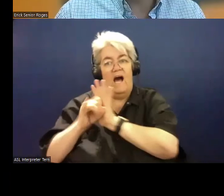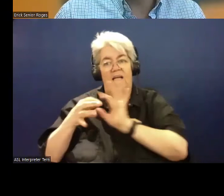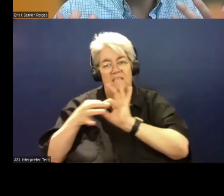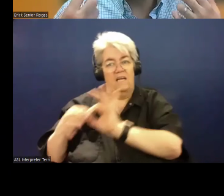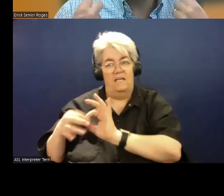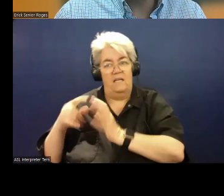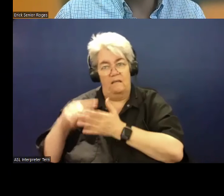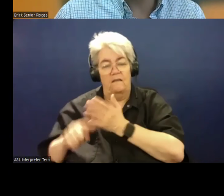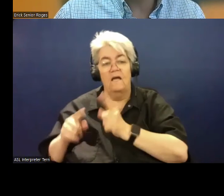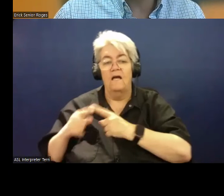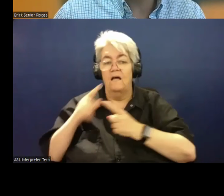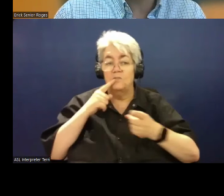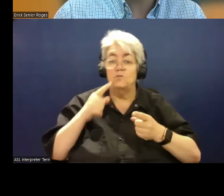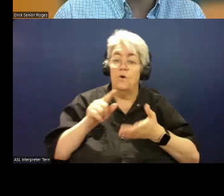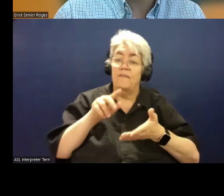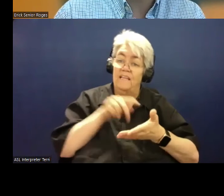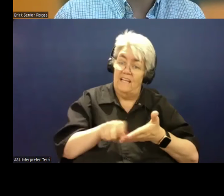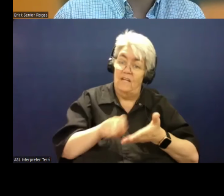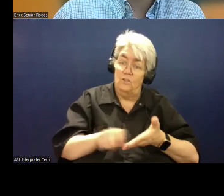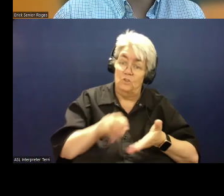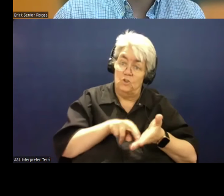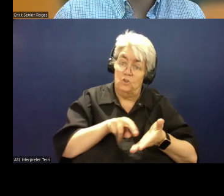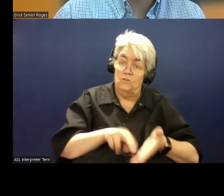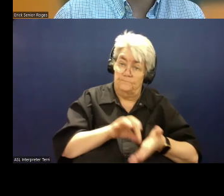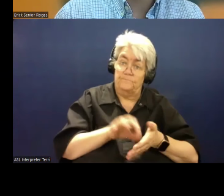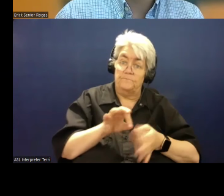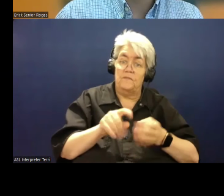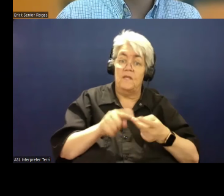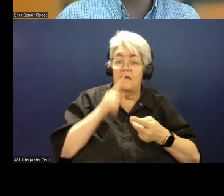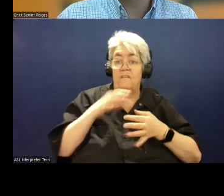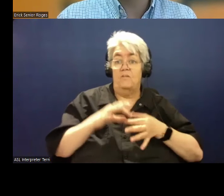THAT THOSE WITH A STRONG CONNECTION TO THEIR CULTURE OF